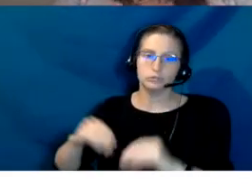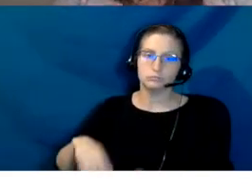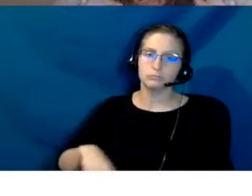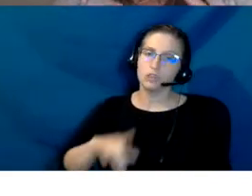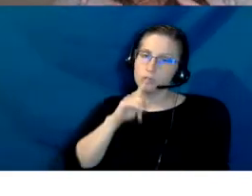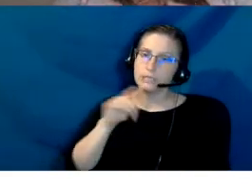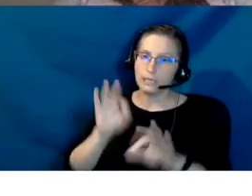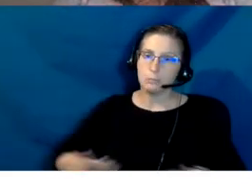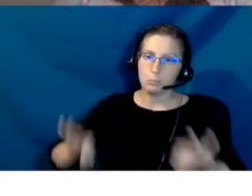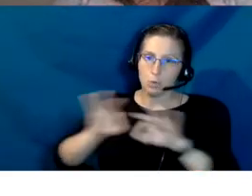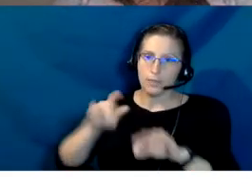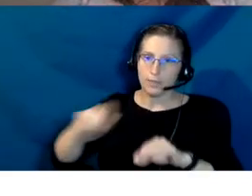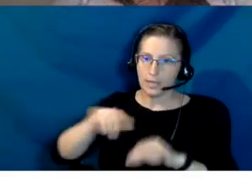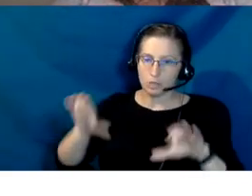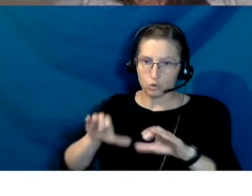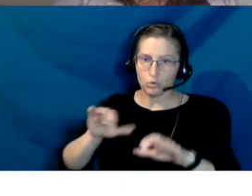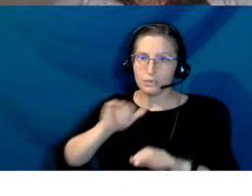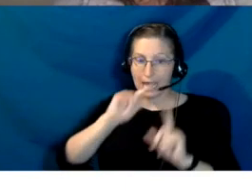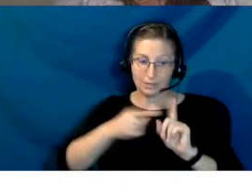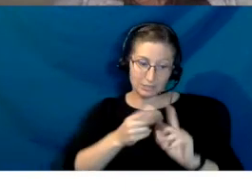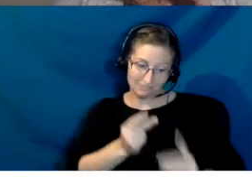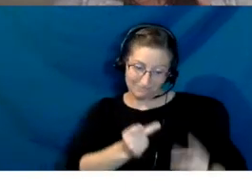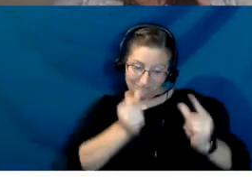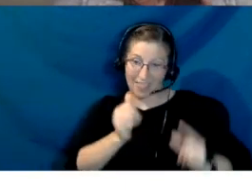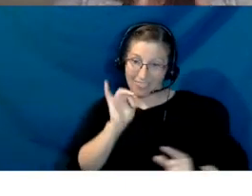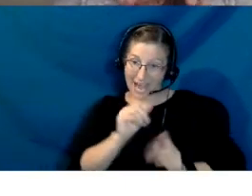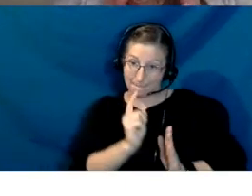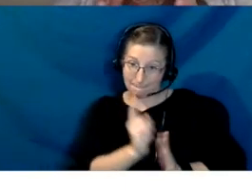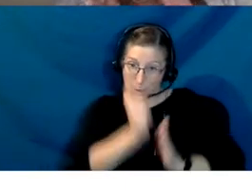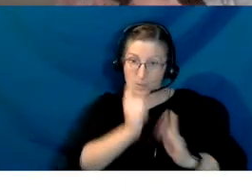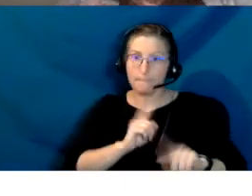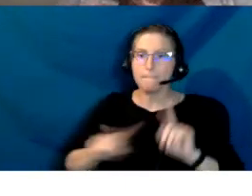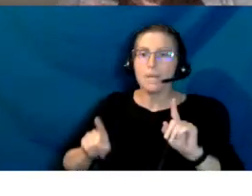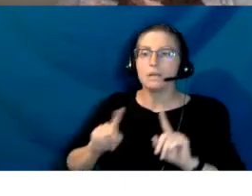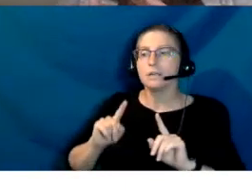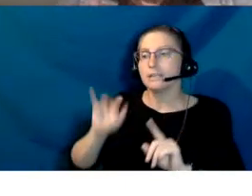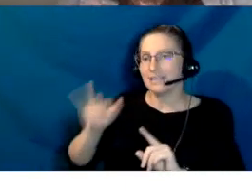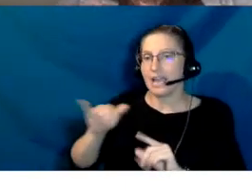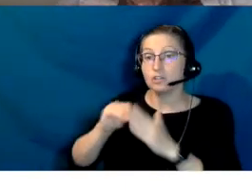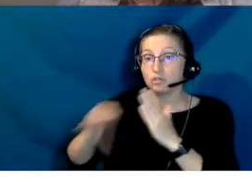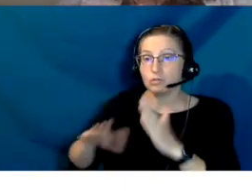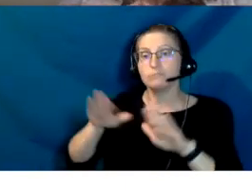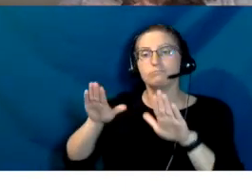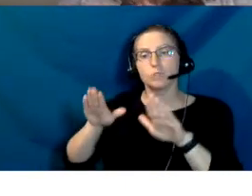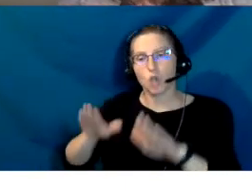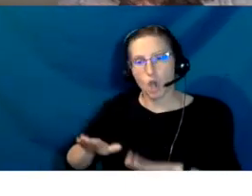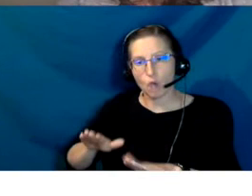to learn and ready to practice that, as well as revisiting it after maybe the child has